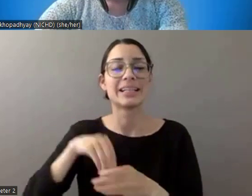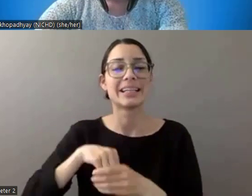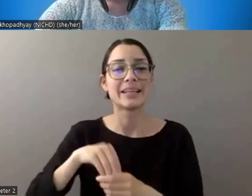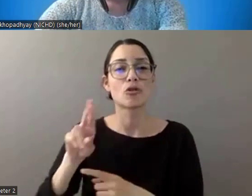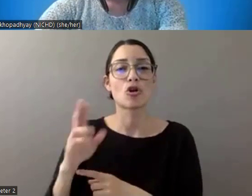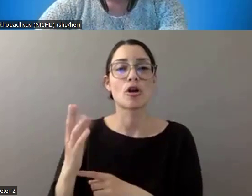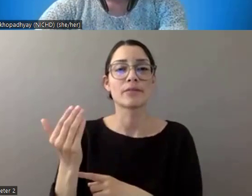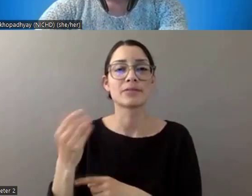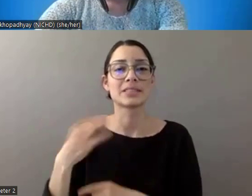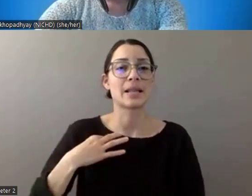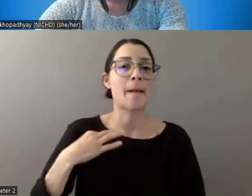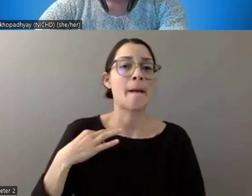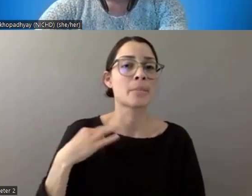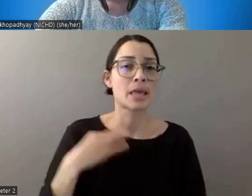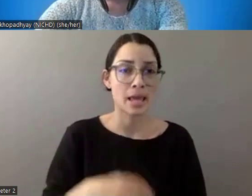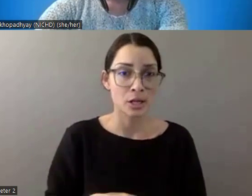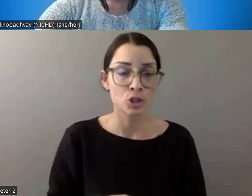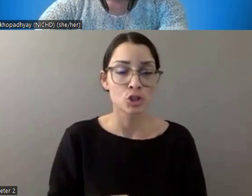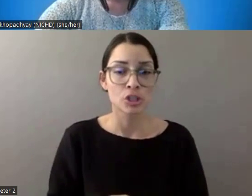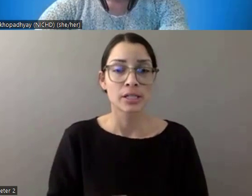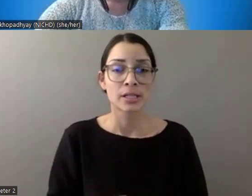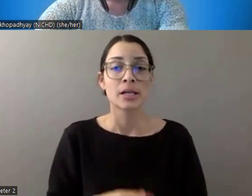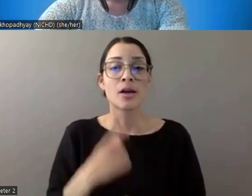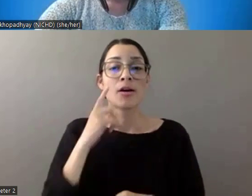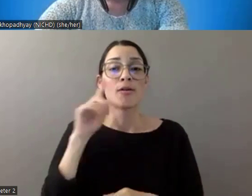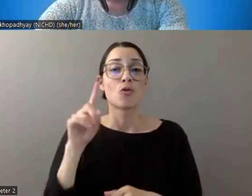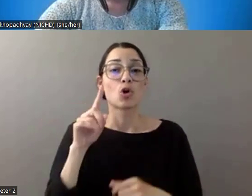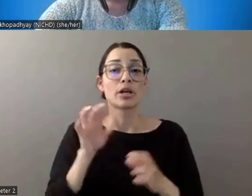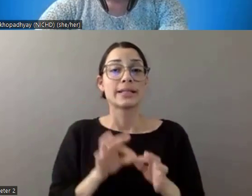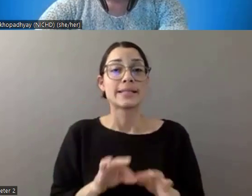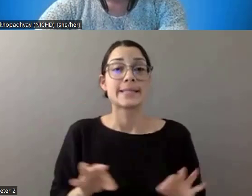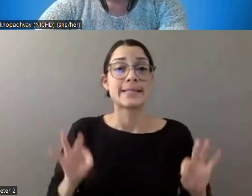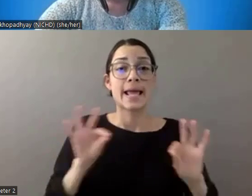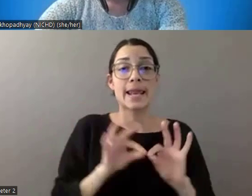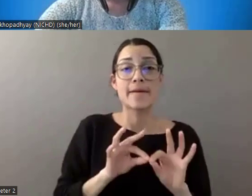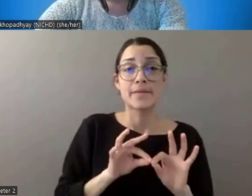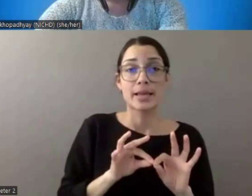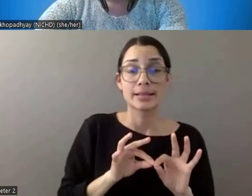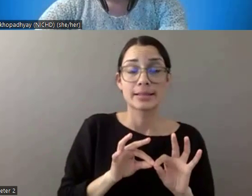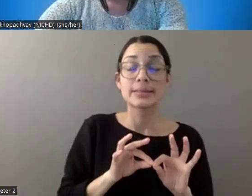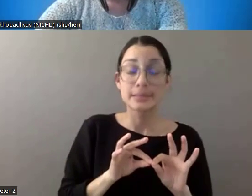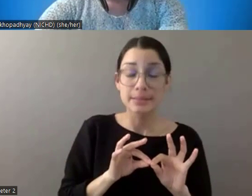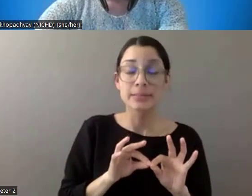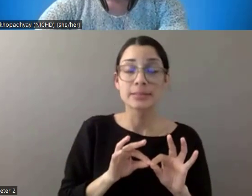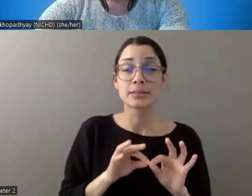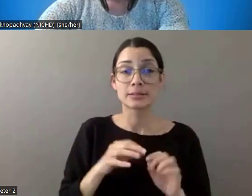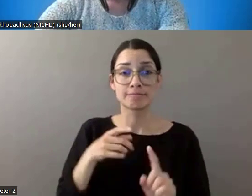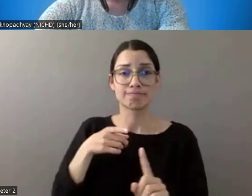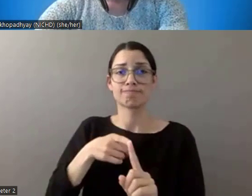And for the significance, the main questions that are asked